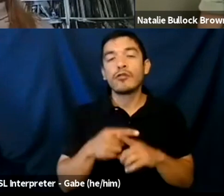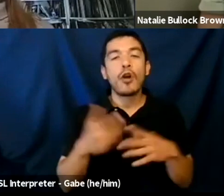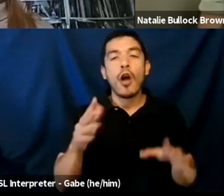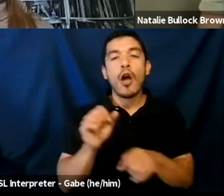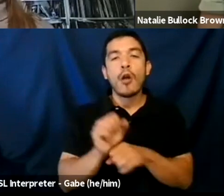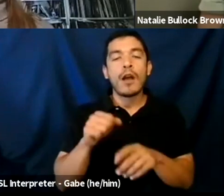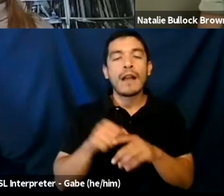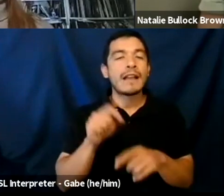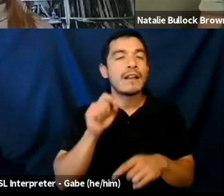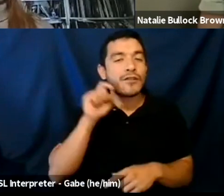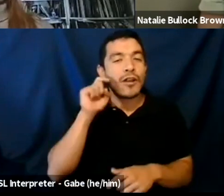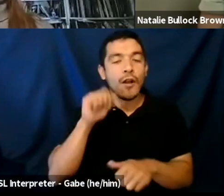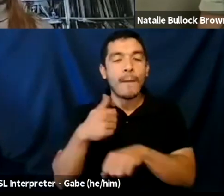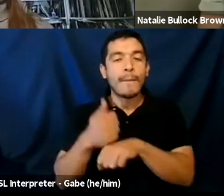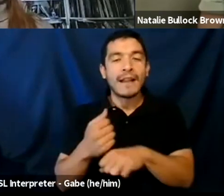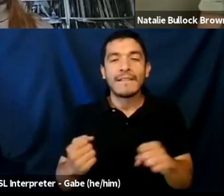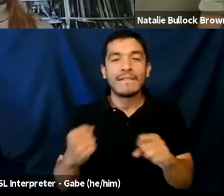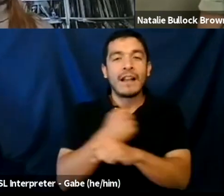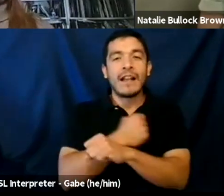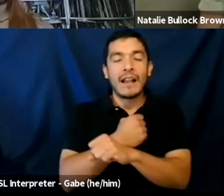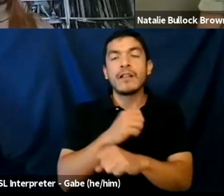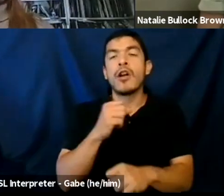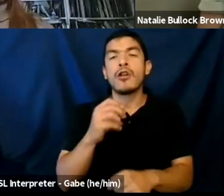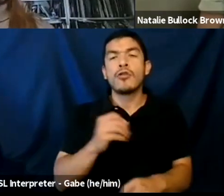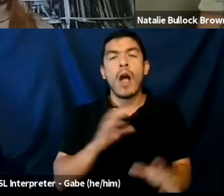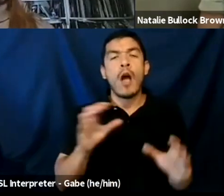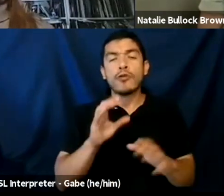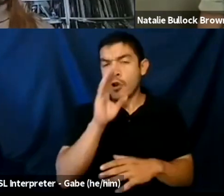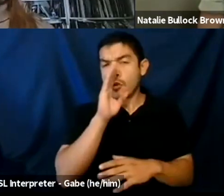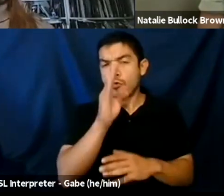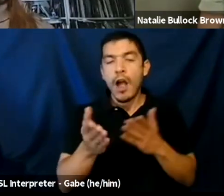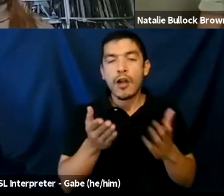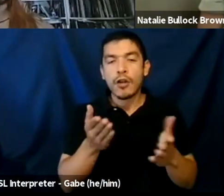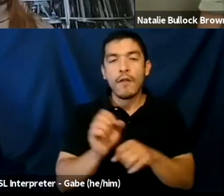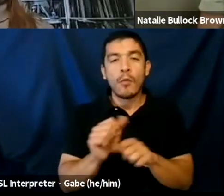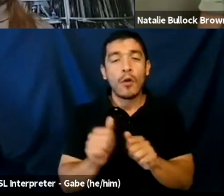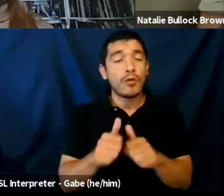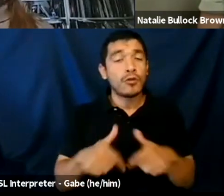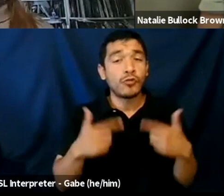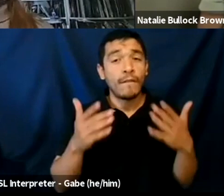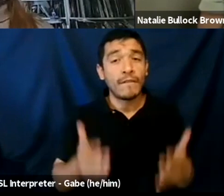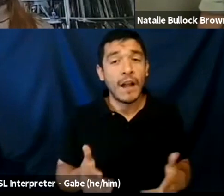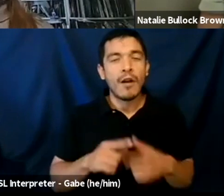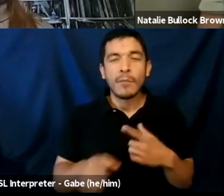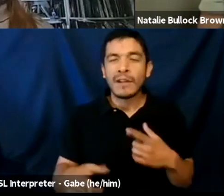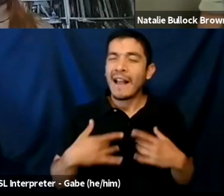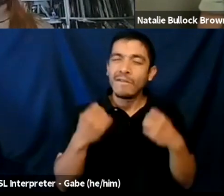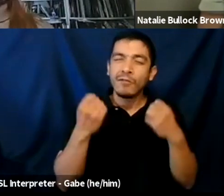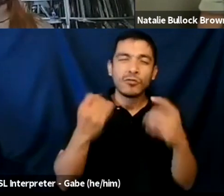And I was doing direct service work with survivors, but there were just so many questions that were coming about.